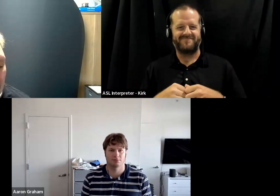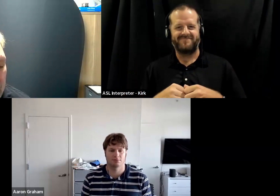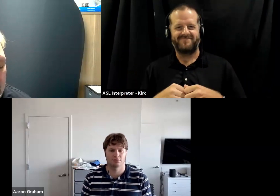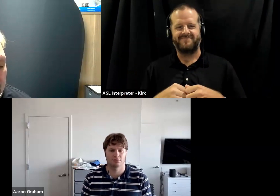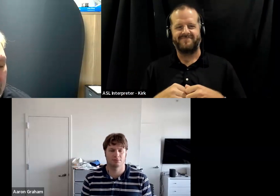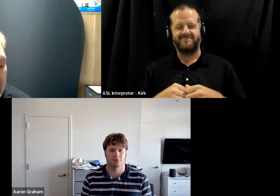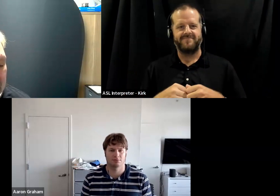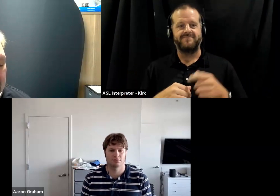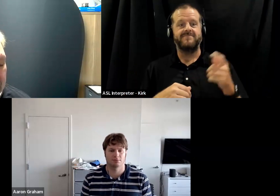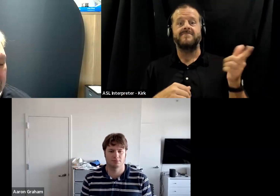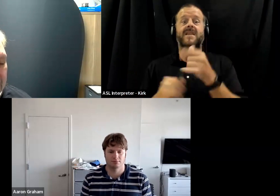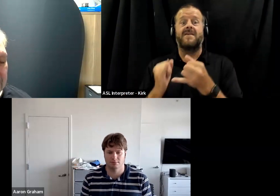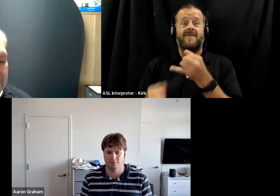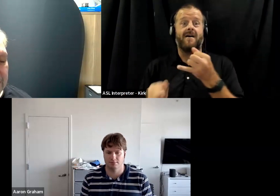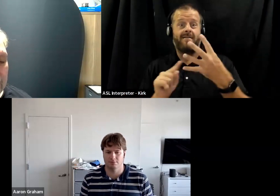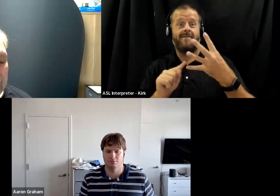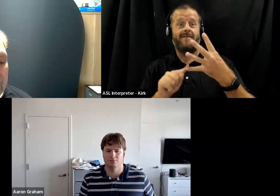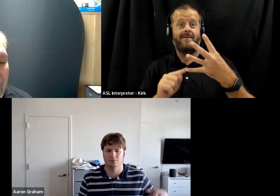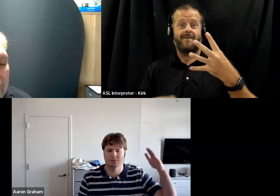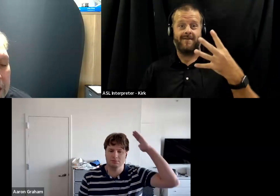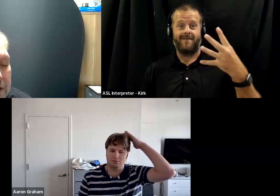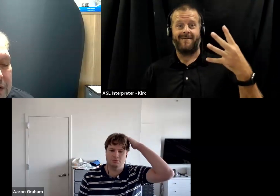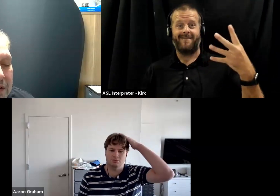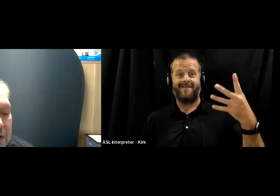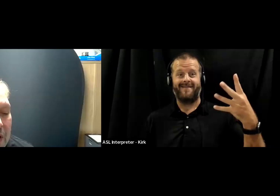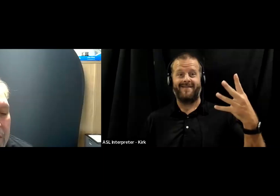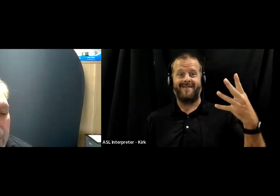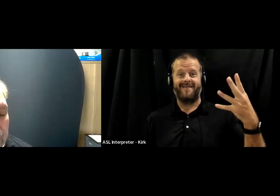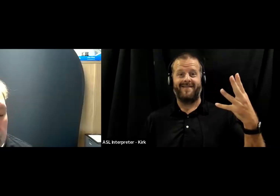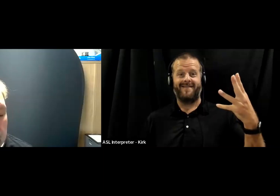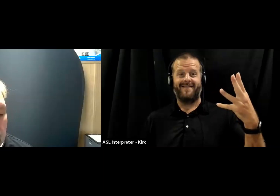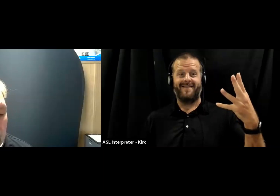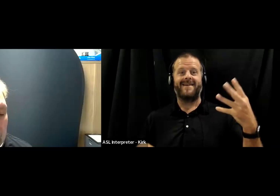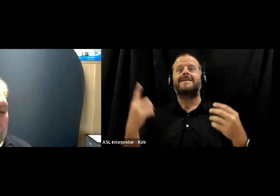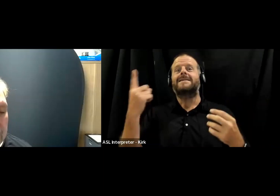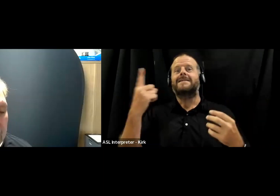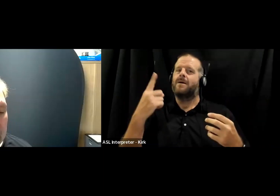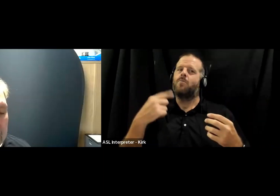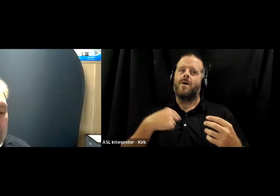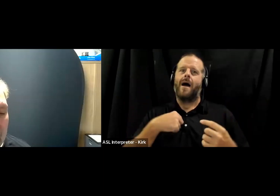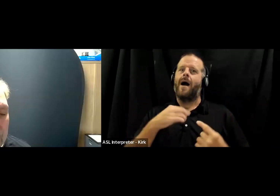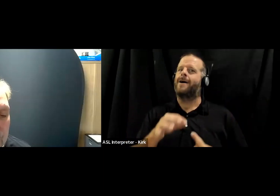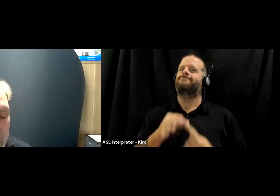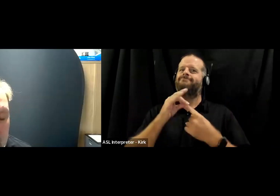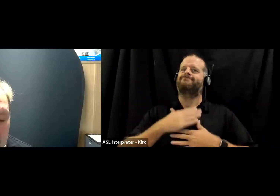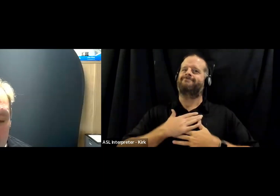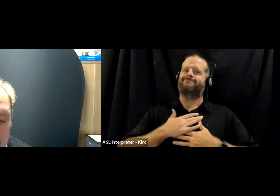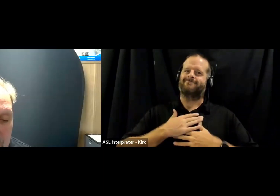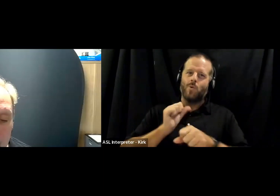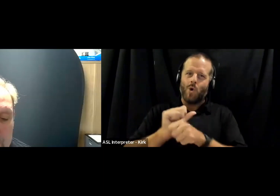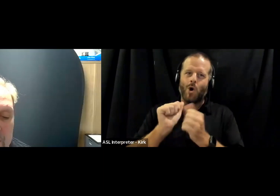And finally, somebody I have the privilege of working with day in and day out, Joe DiNero, who